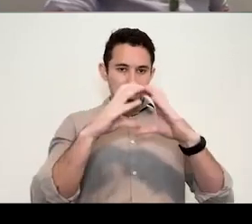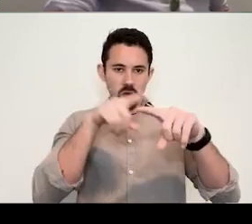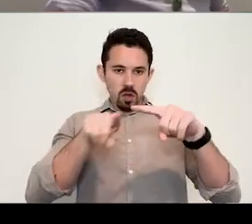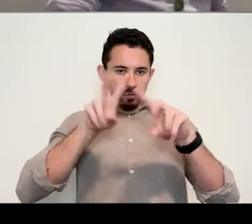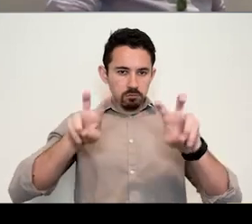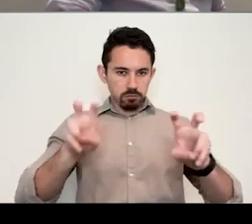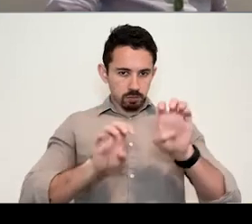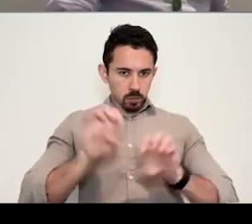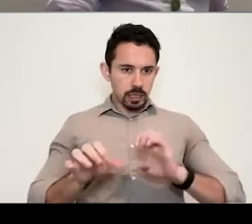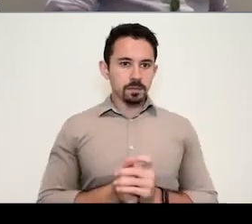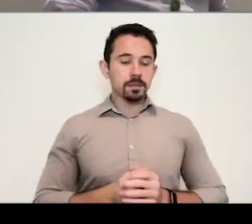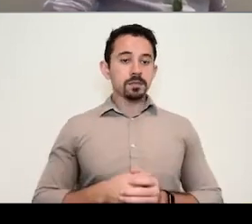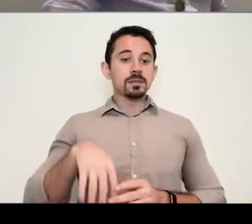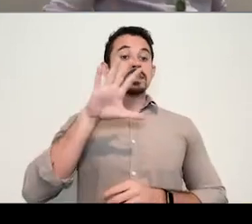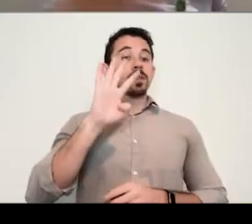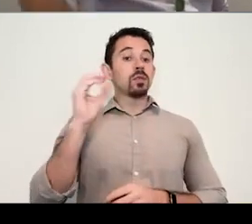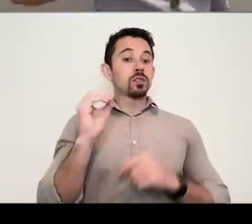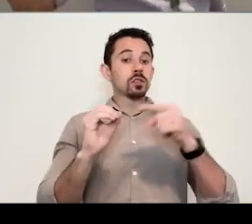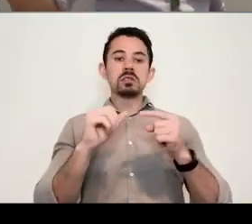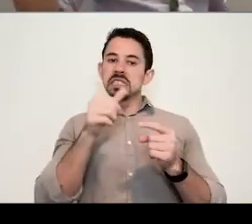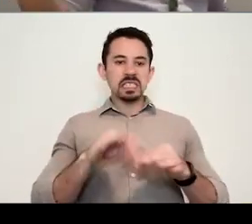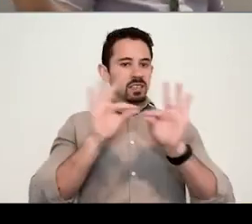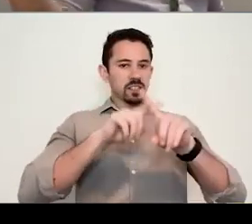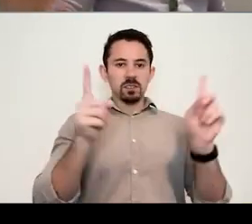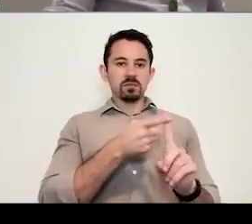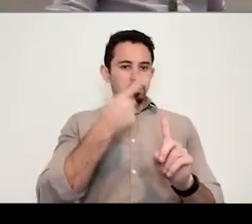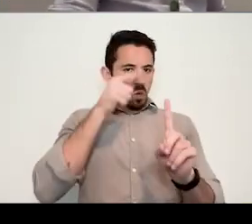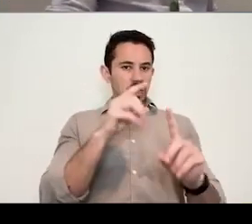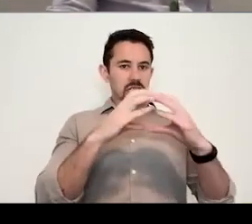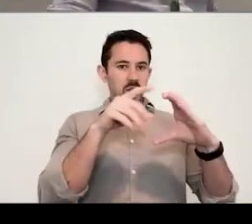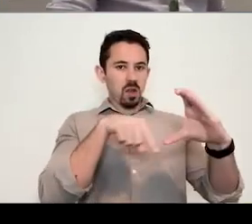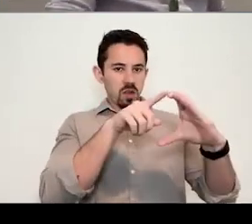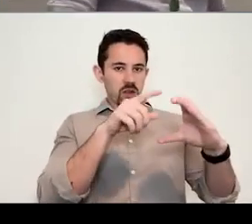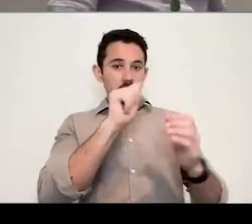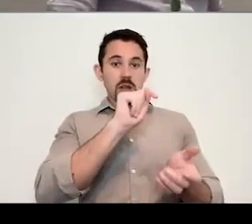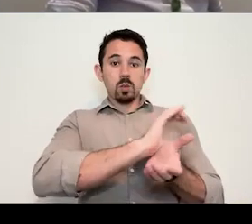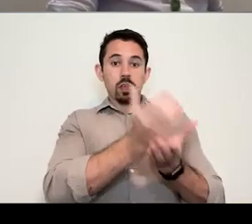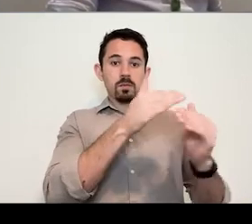different for cell rounding at concentrations above and below the IC50 value compared to